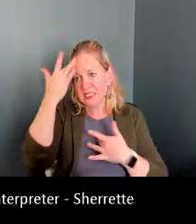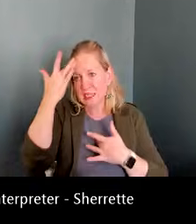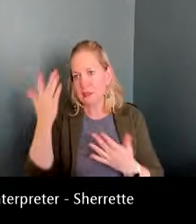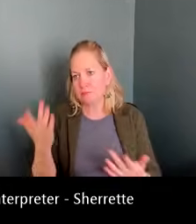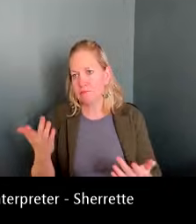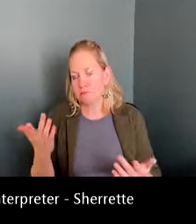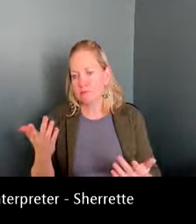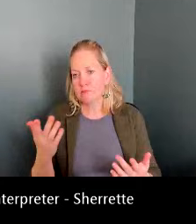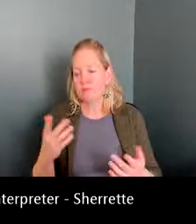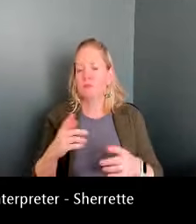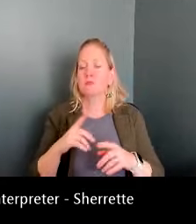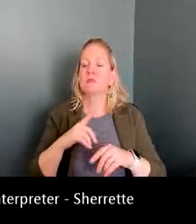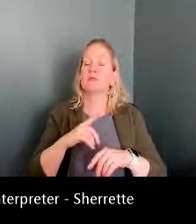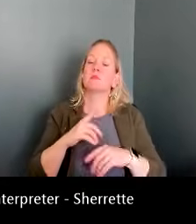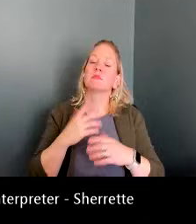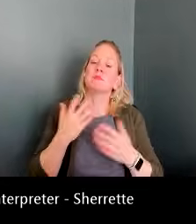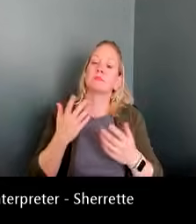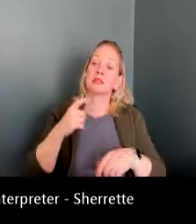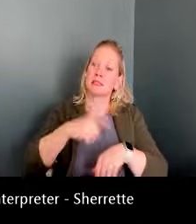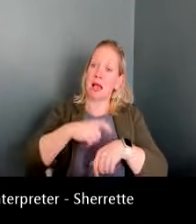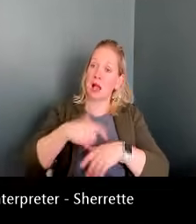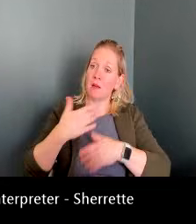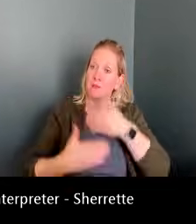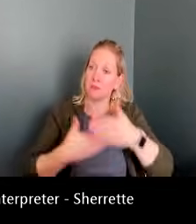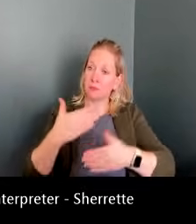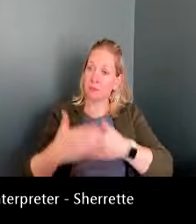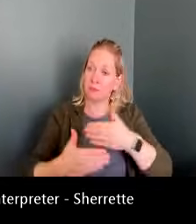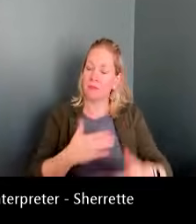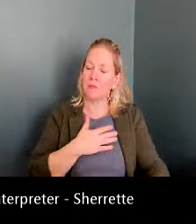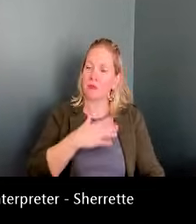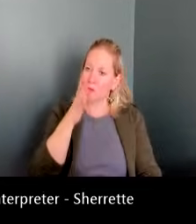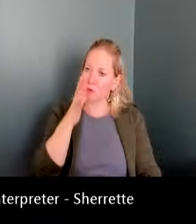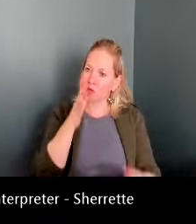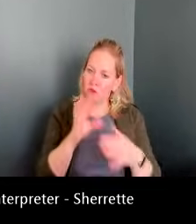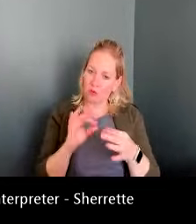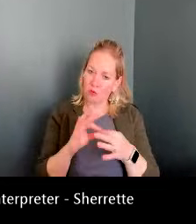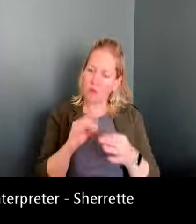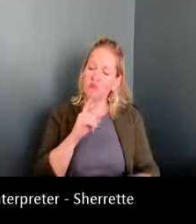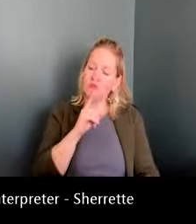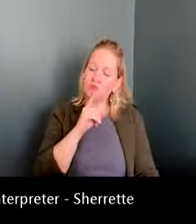But as time went on, my mother was always telling me how sick they really were,